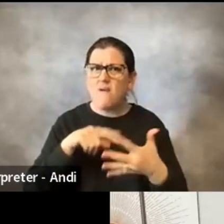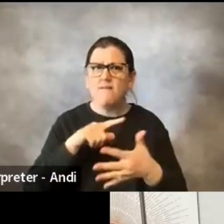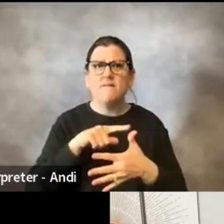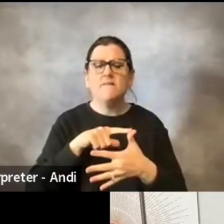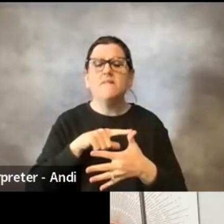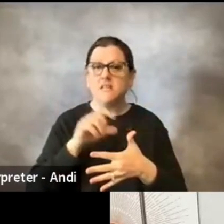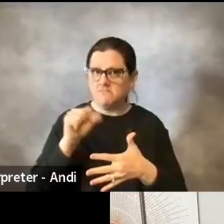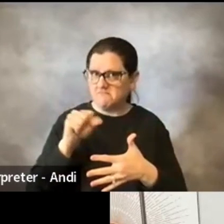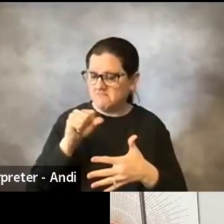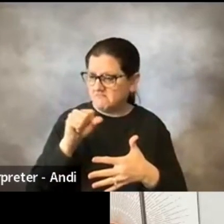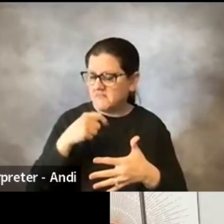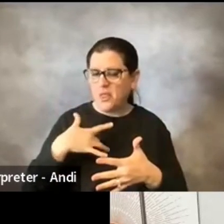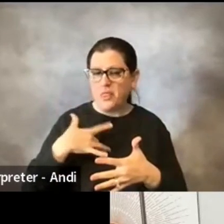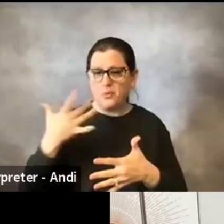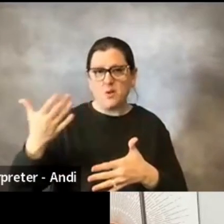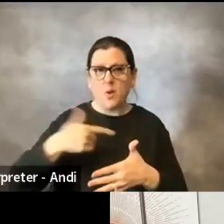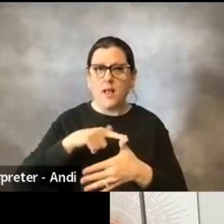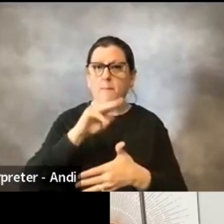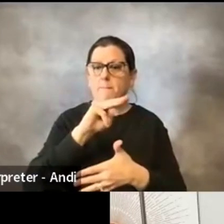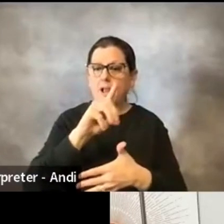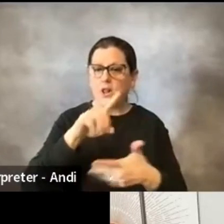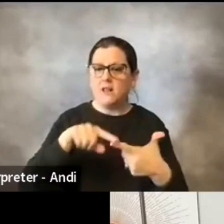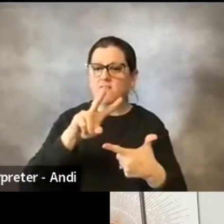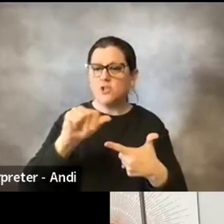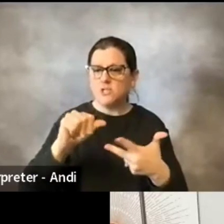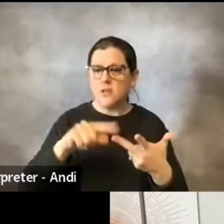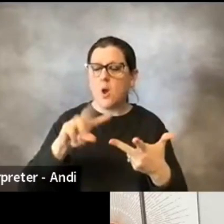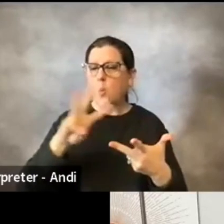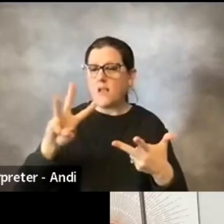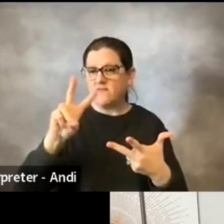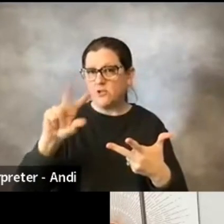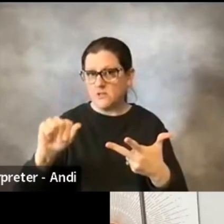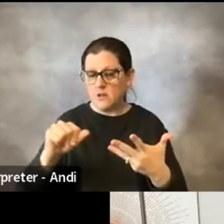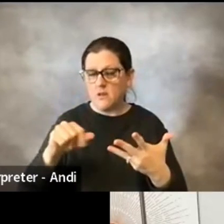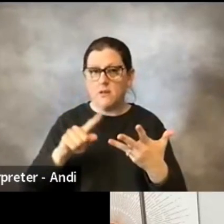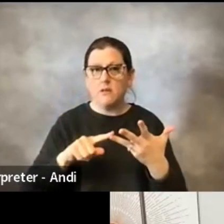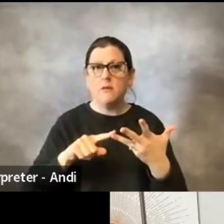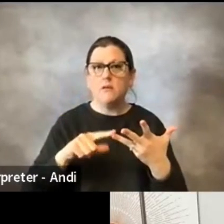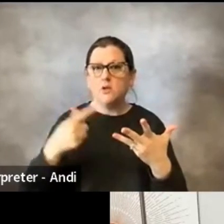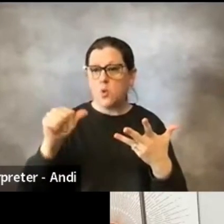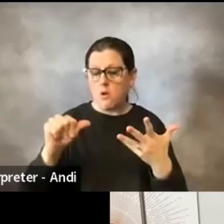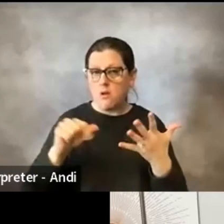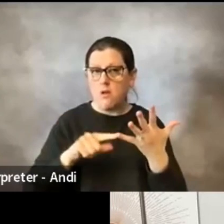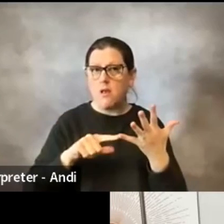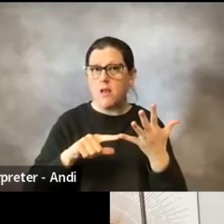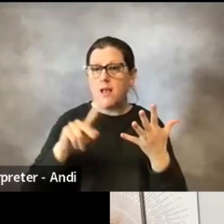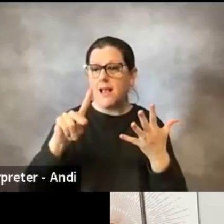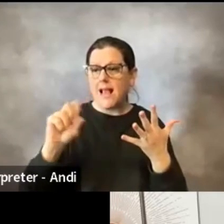to welcome Maryland, Virginia, West Virginia, Georgia, Kansas and Ohio.